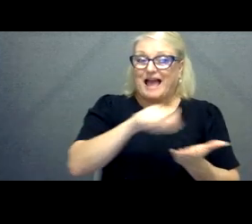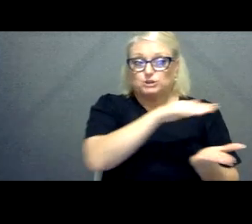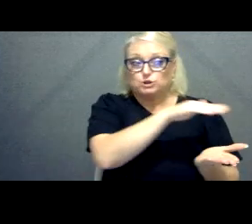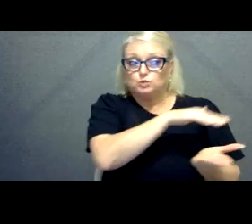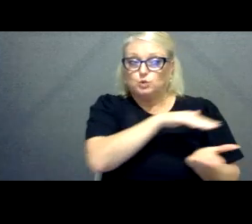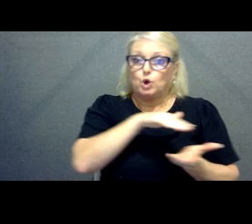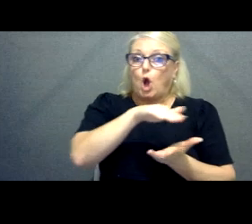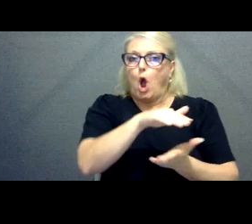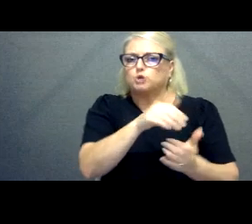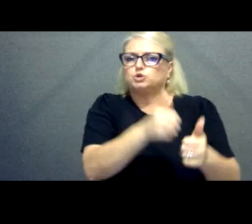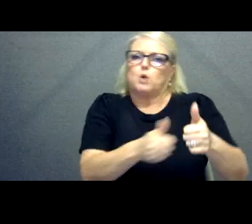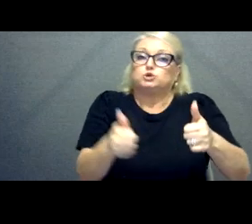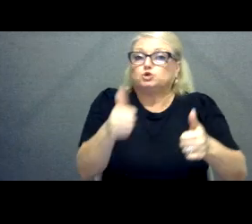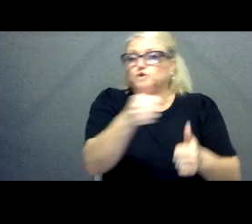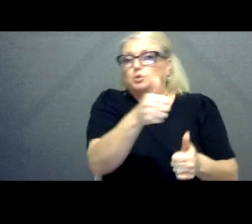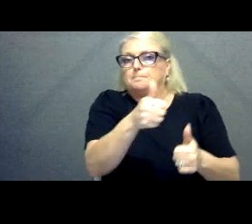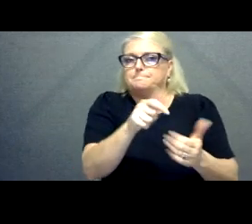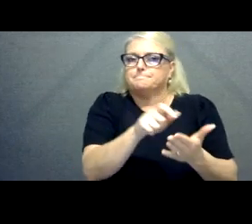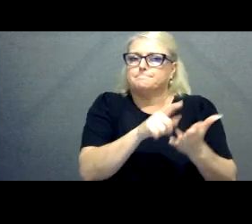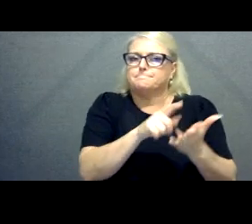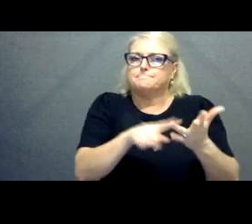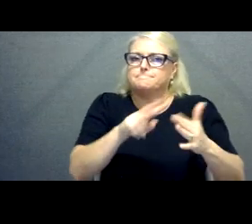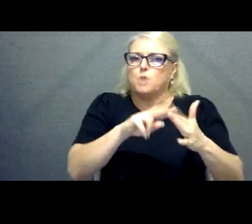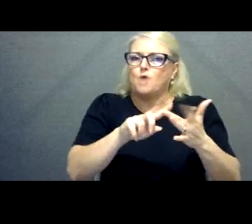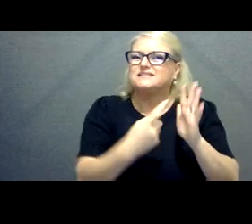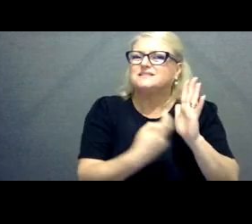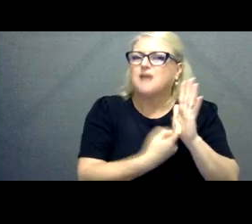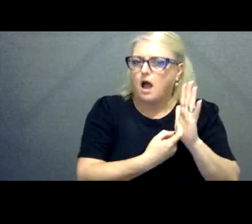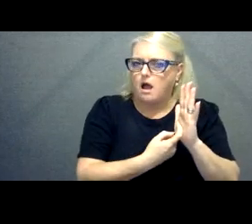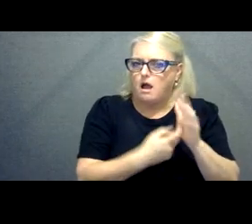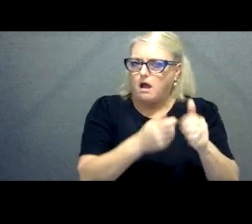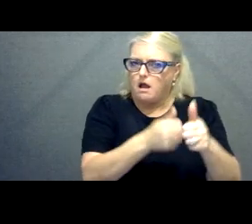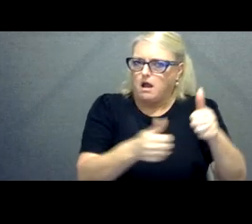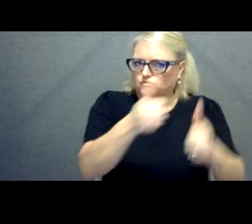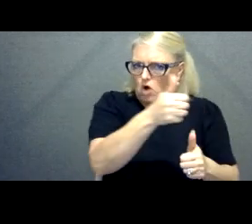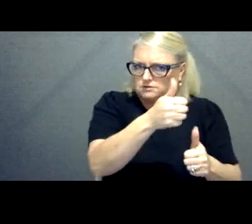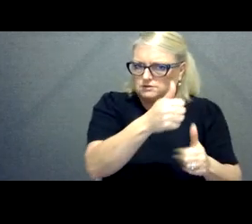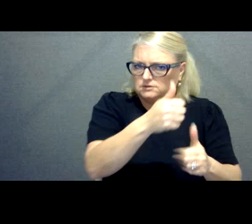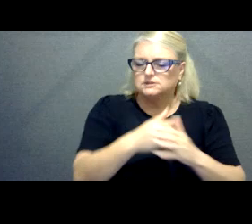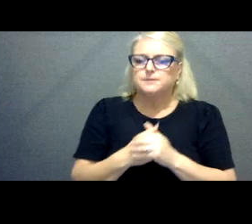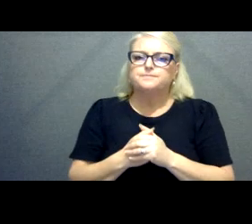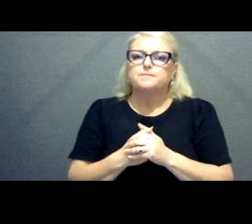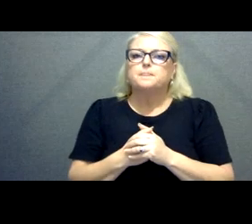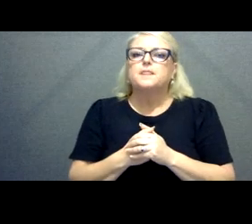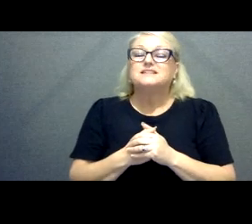the matter so the client doesn't have to seek a further review after a reconsideration um by